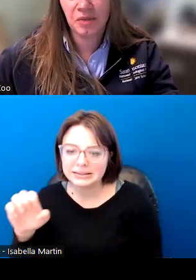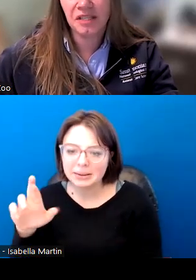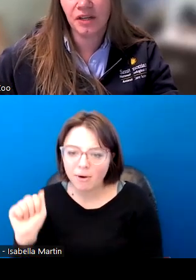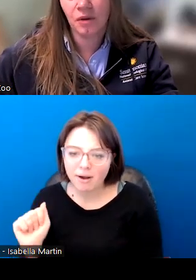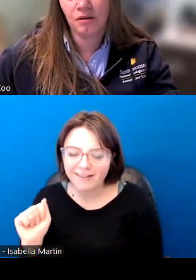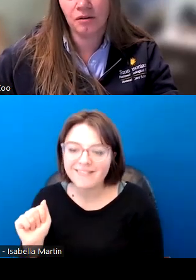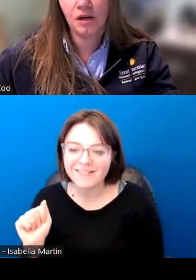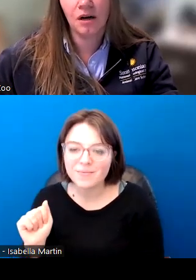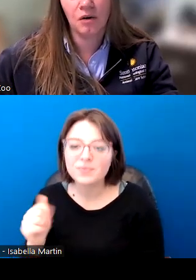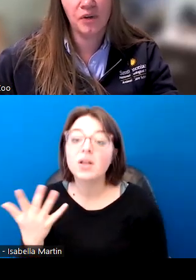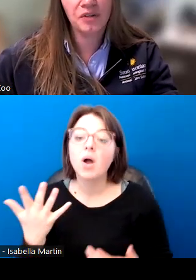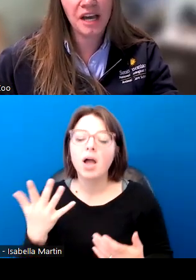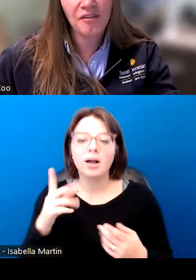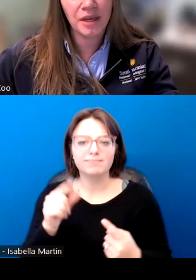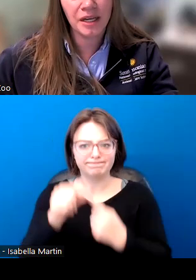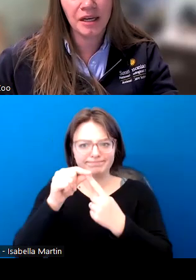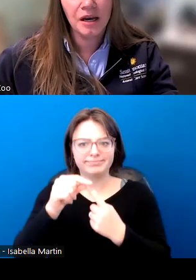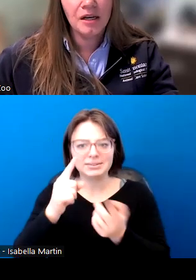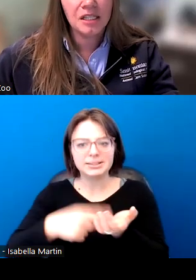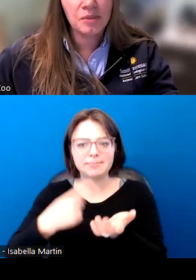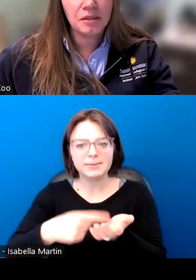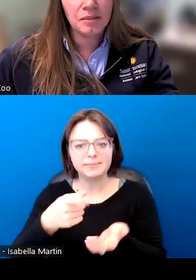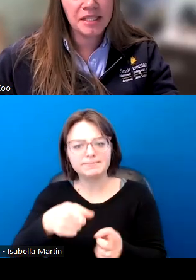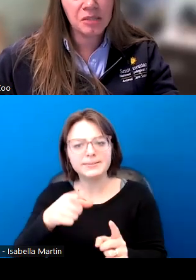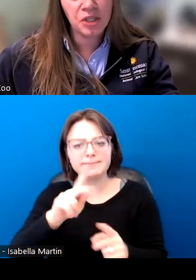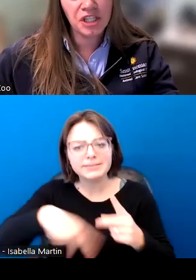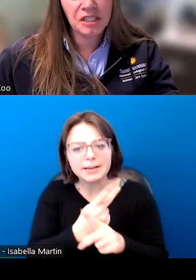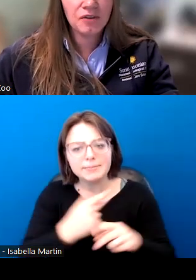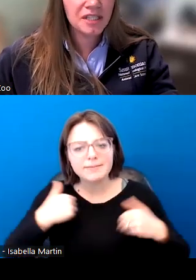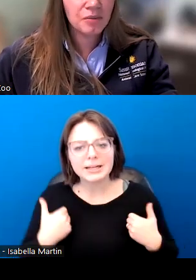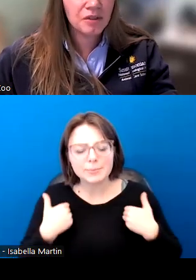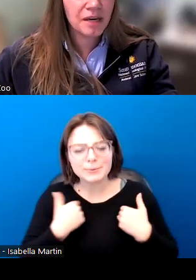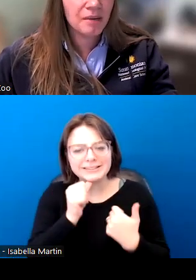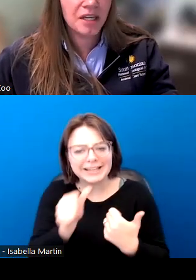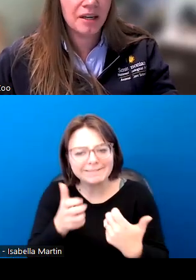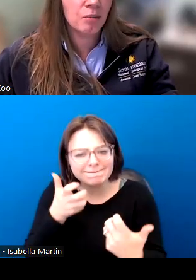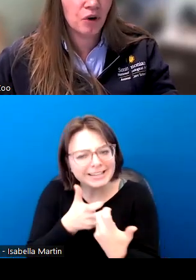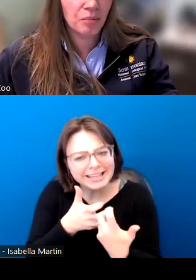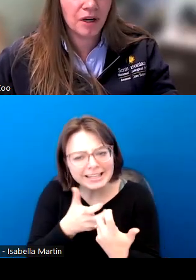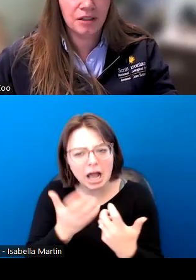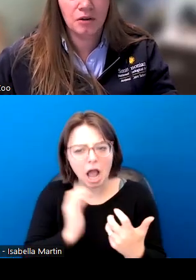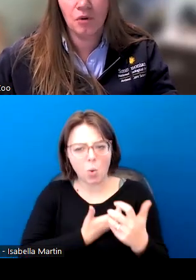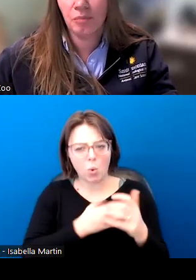specific model. We don't have many domestic species for example, that maybe eat like a porcupine or the